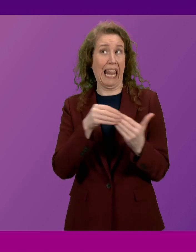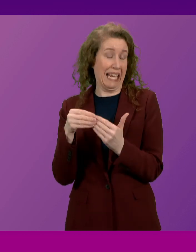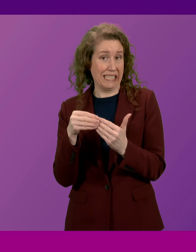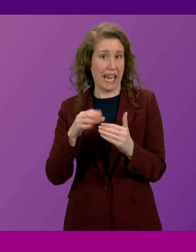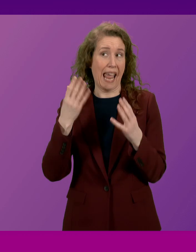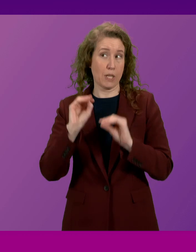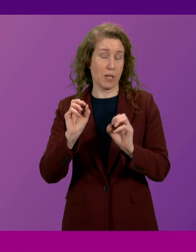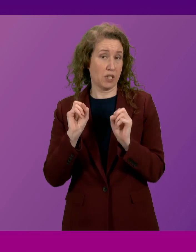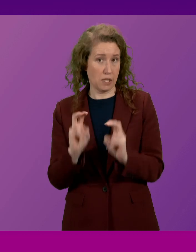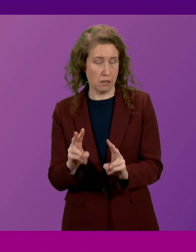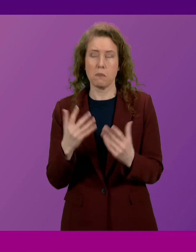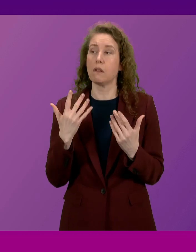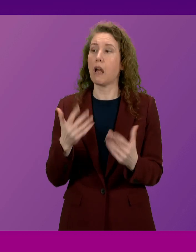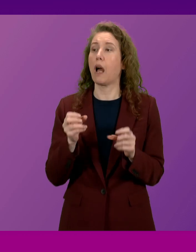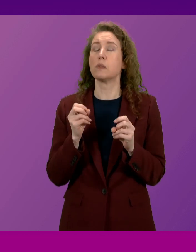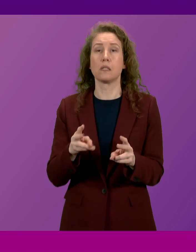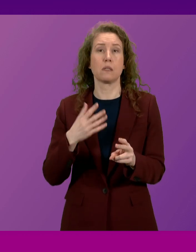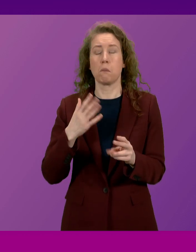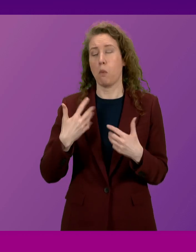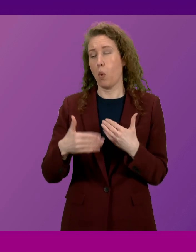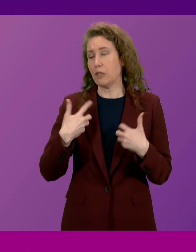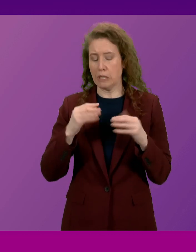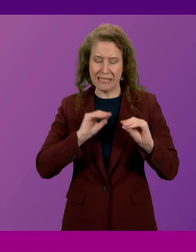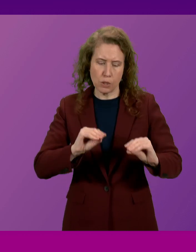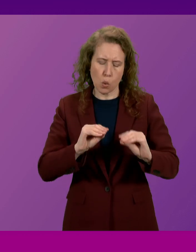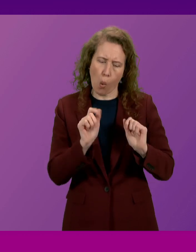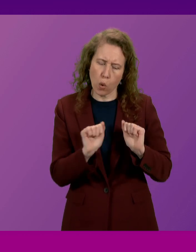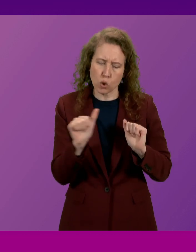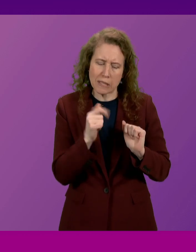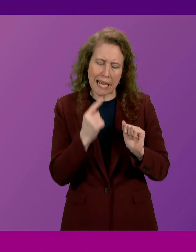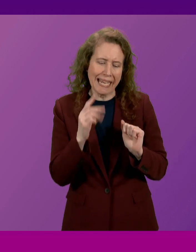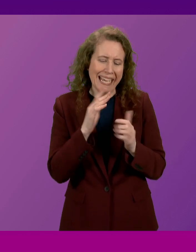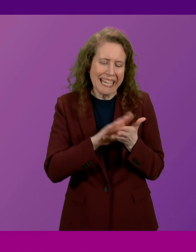which is now more interested in teaching pupils about pronouns and feelings than about literacy